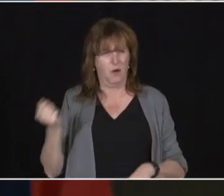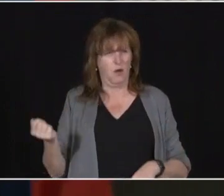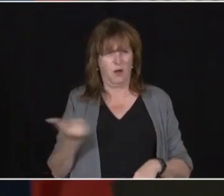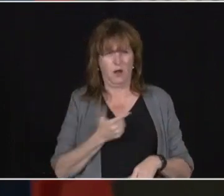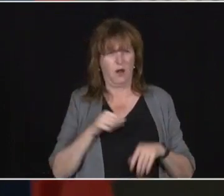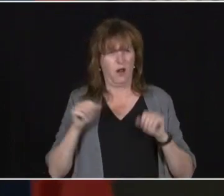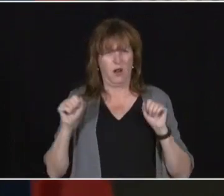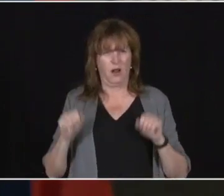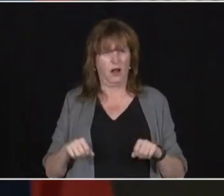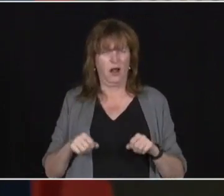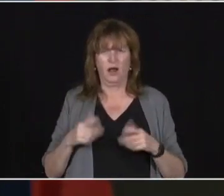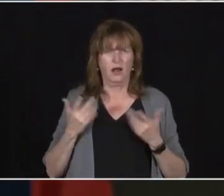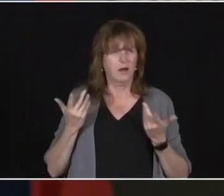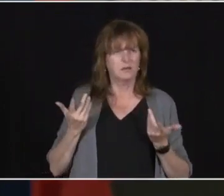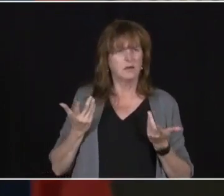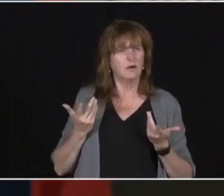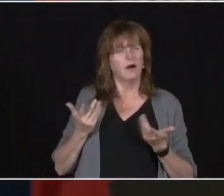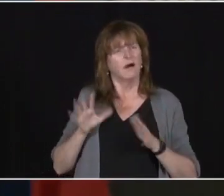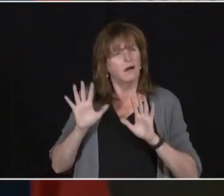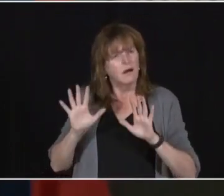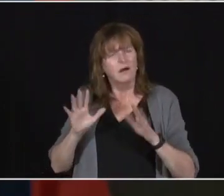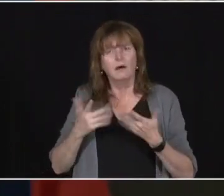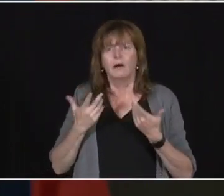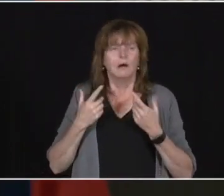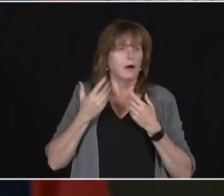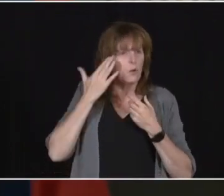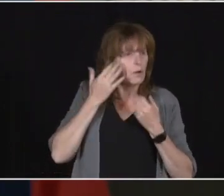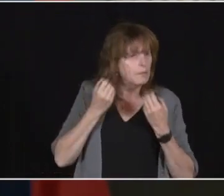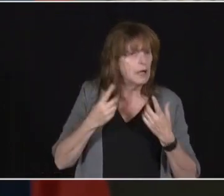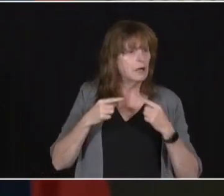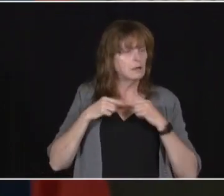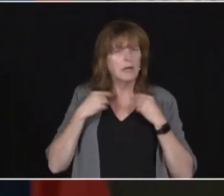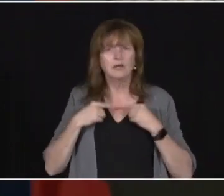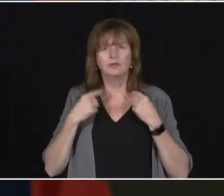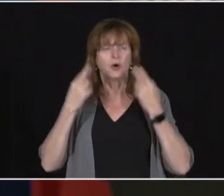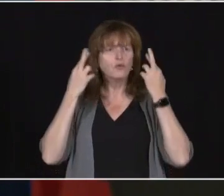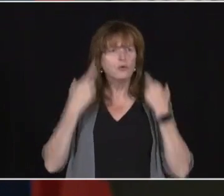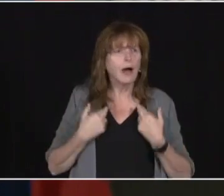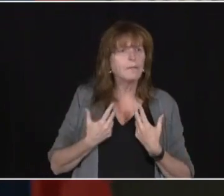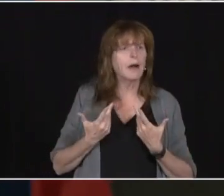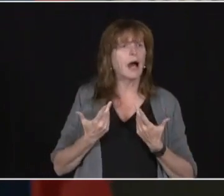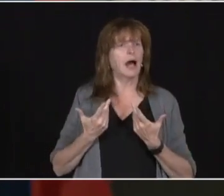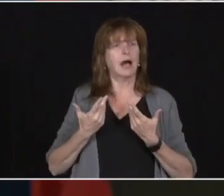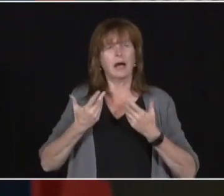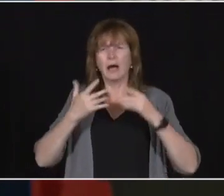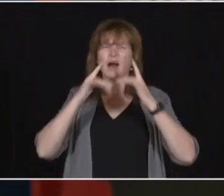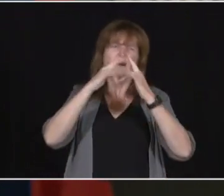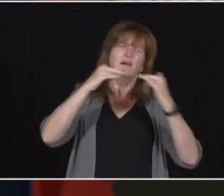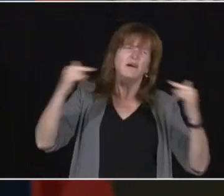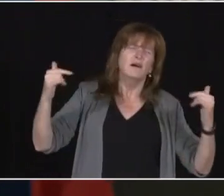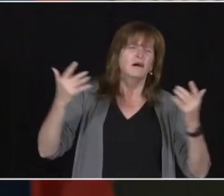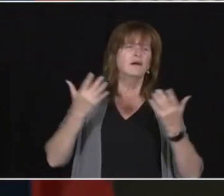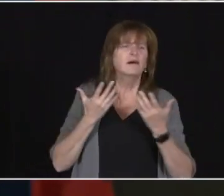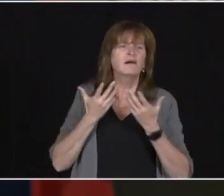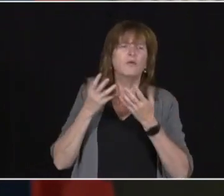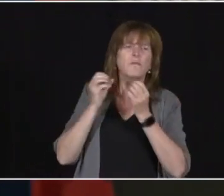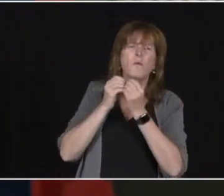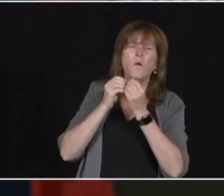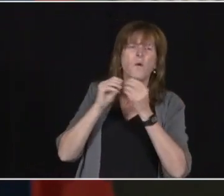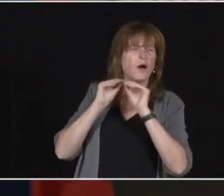I know you have been involved in a few consultations, but I think a lot of pastors, moms and rabbis would appreciate clarity.